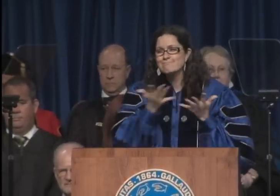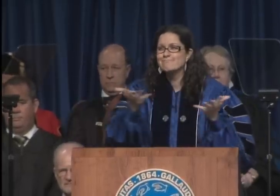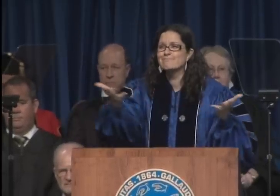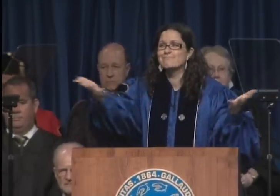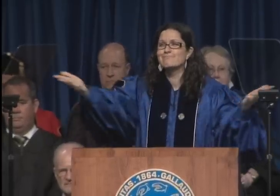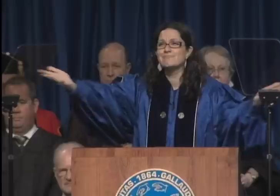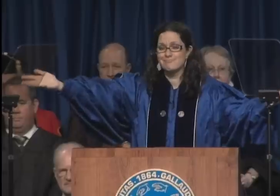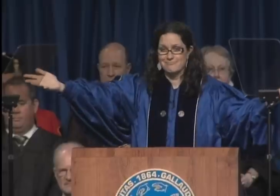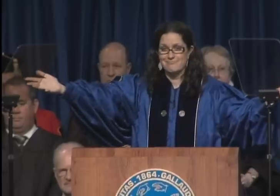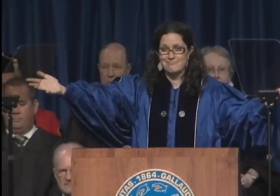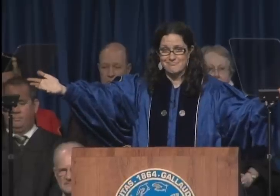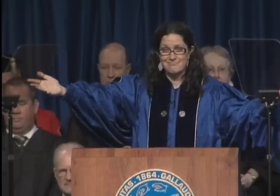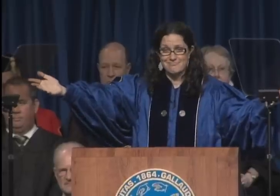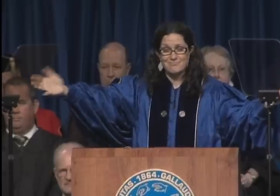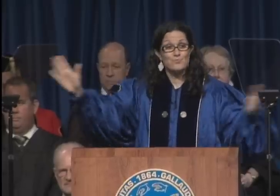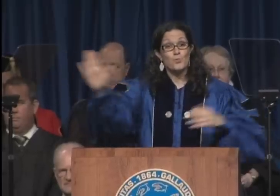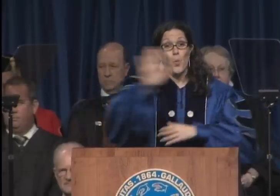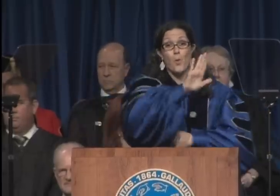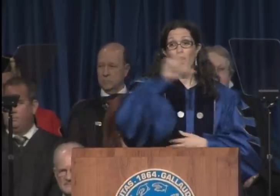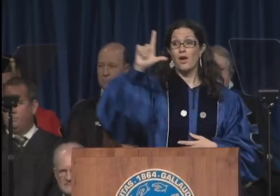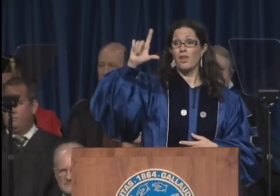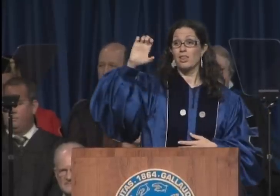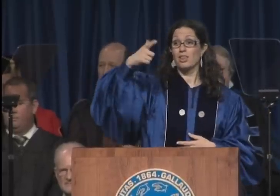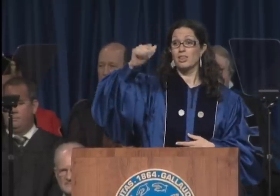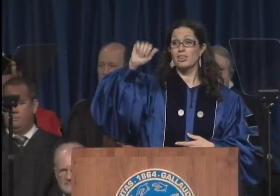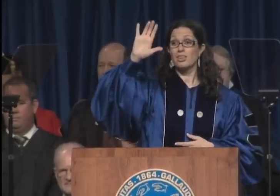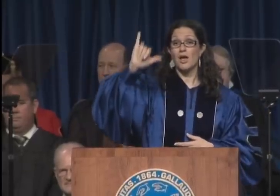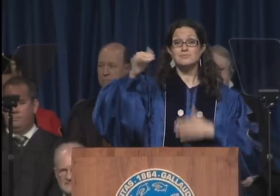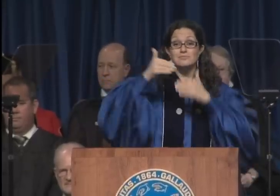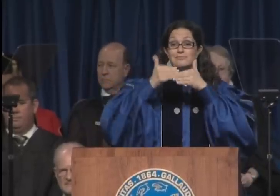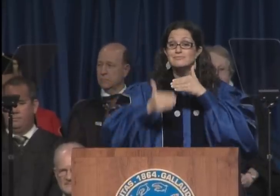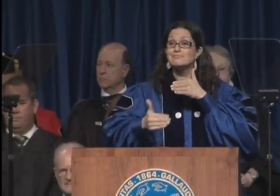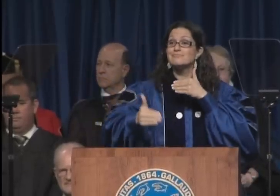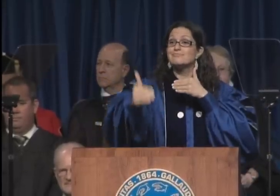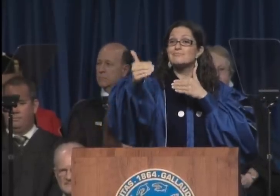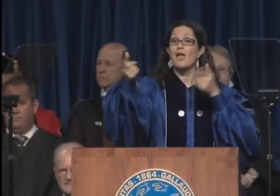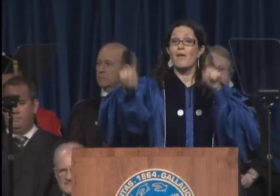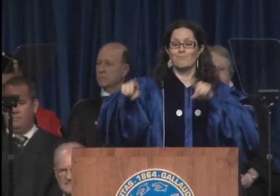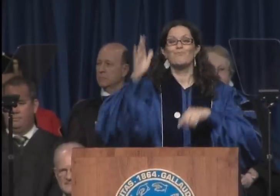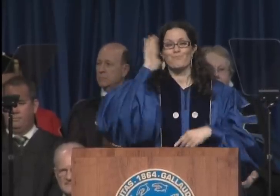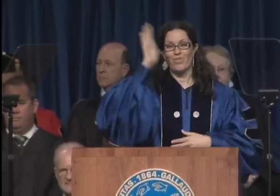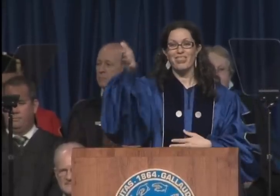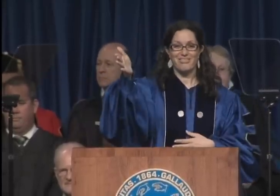Be passionate. Be proactive. And do it with all of your heart. This will become your legacy.